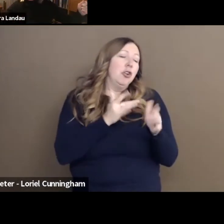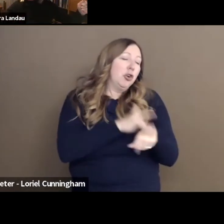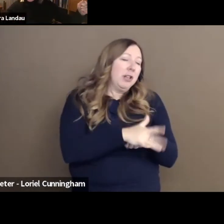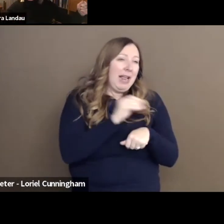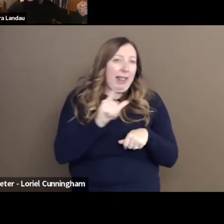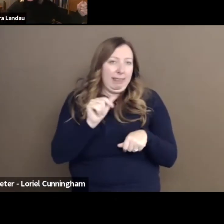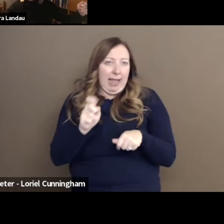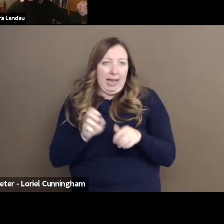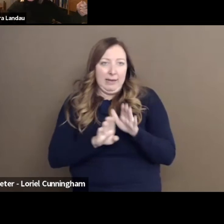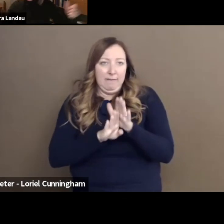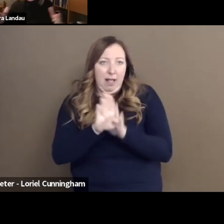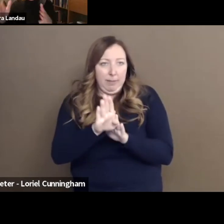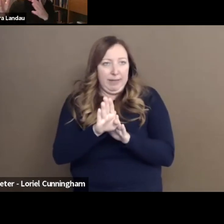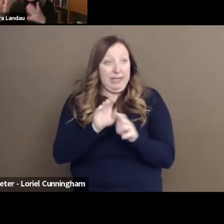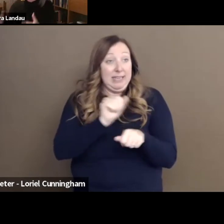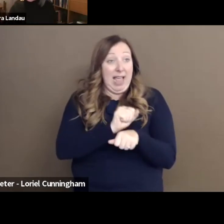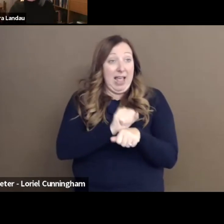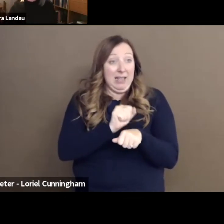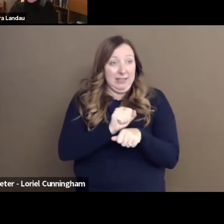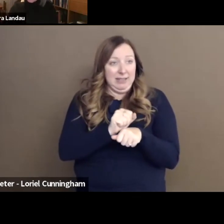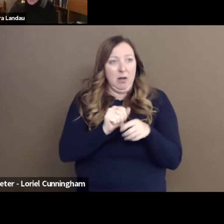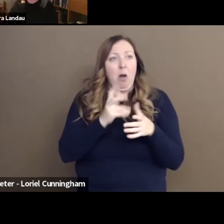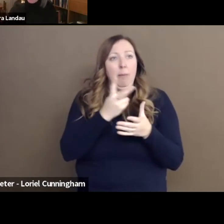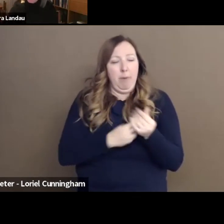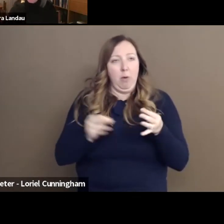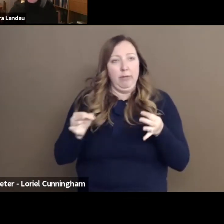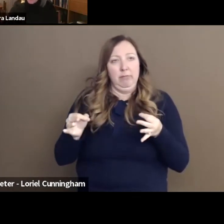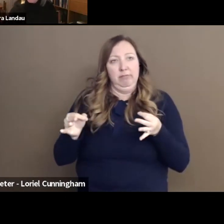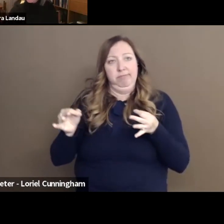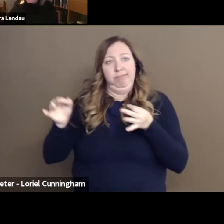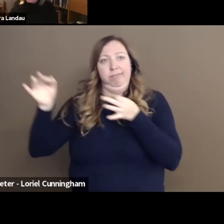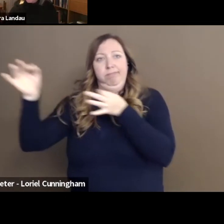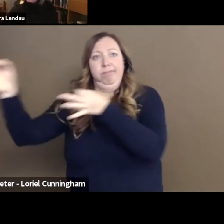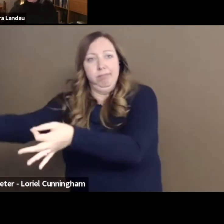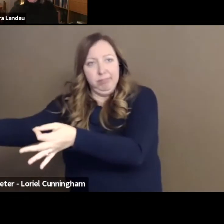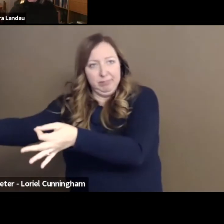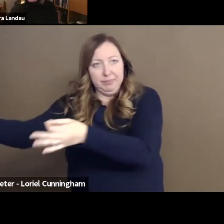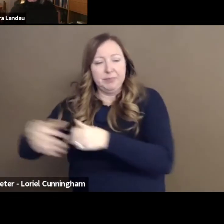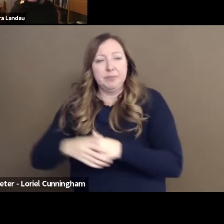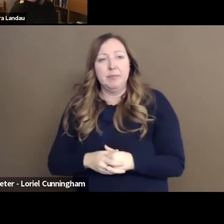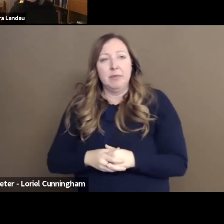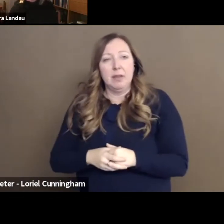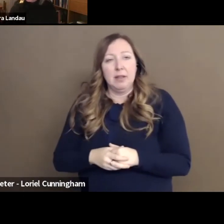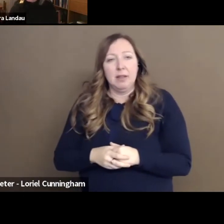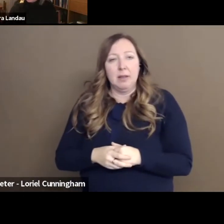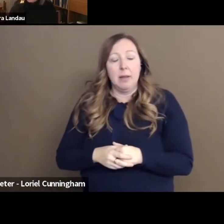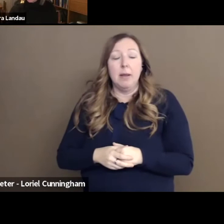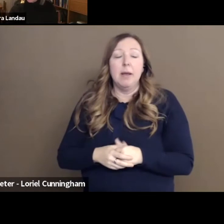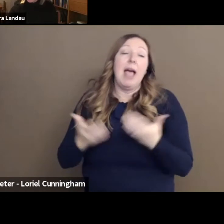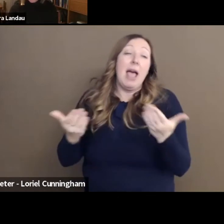time frame and then things possibly stop perhaps at puberty the way was proposed